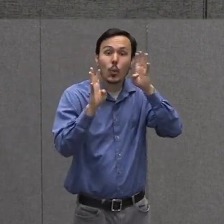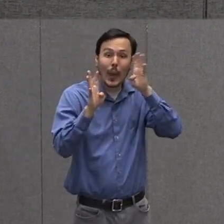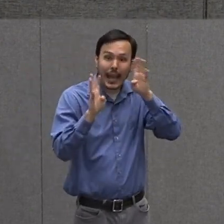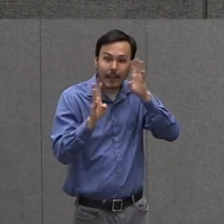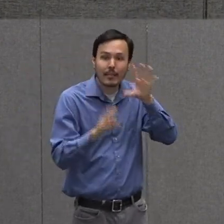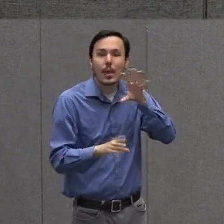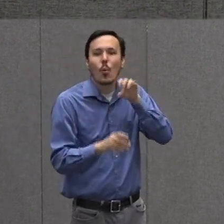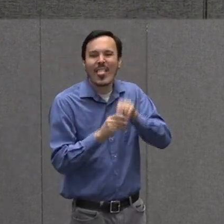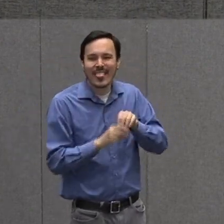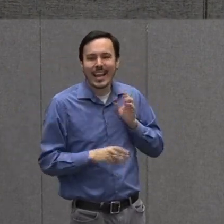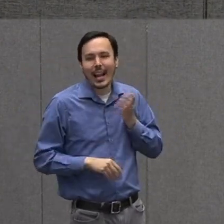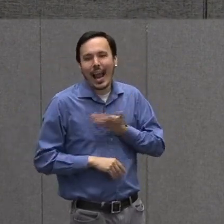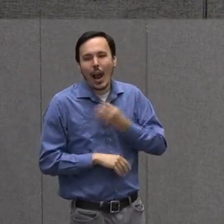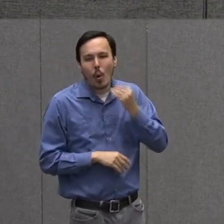within our homes.